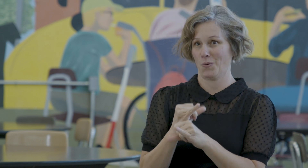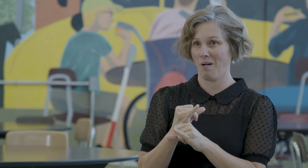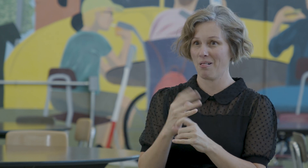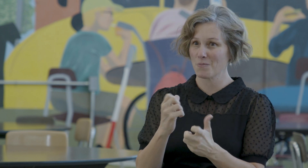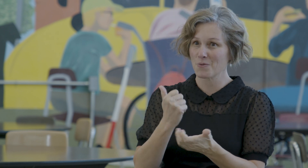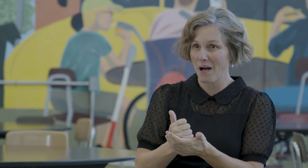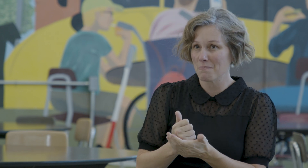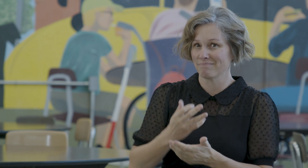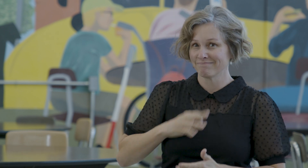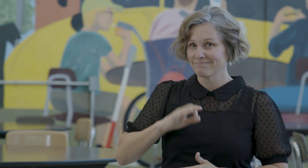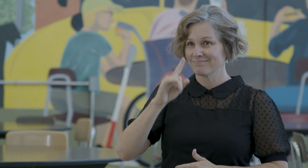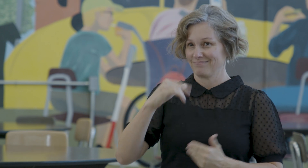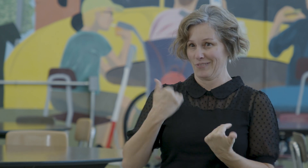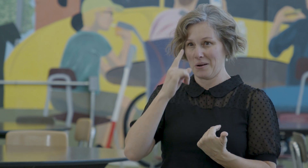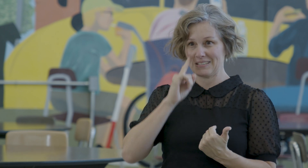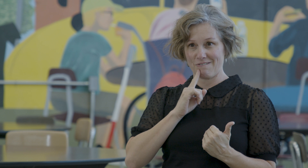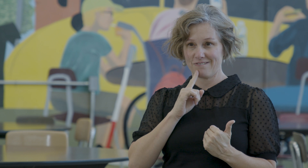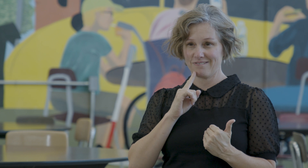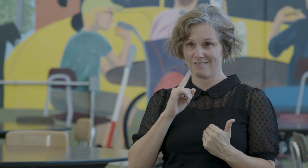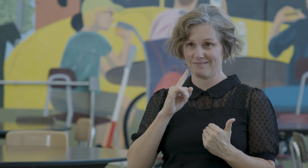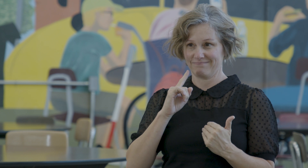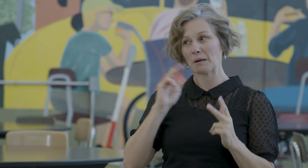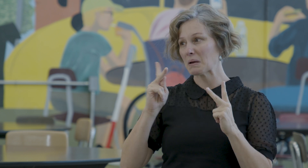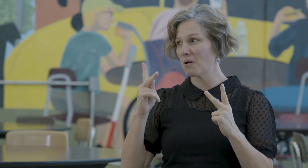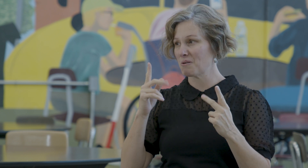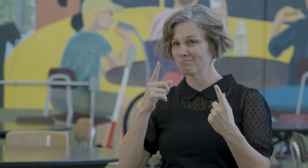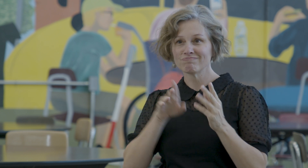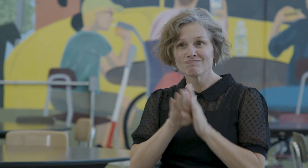They wanted to support the ultimate success of the deaf students.